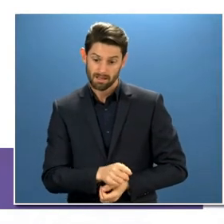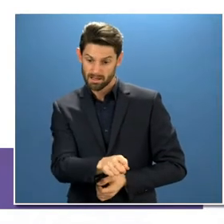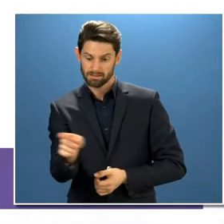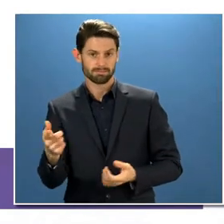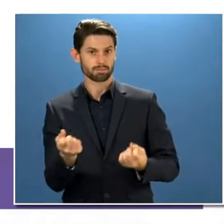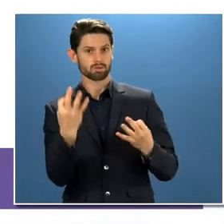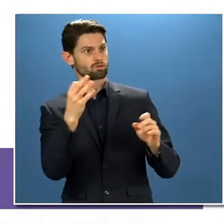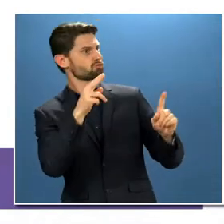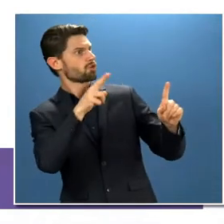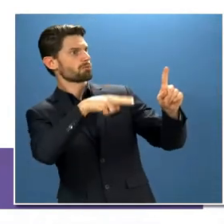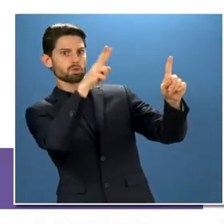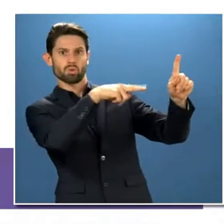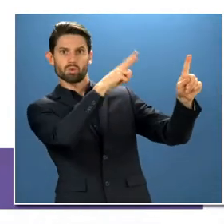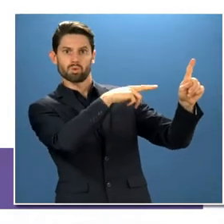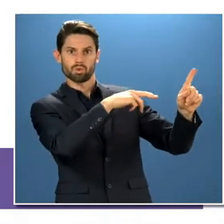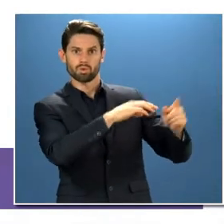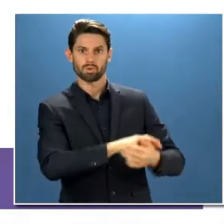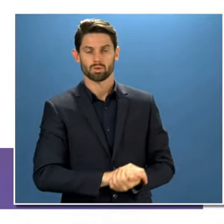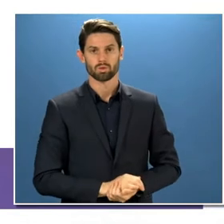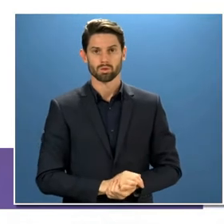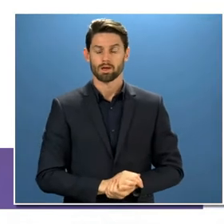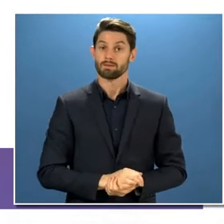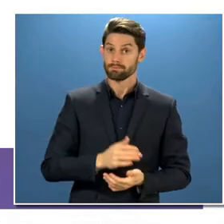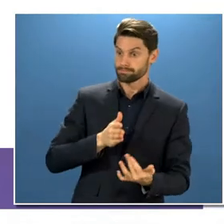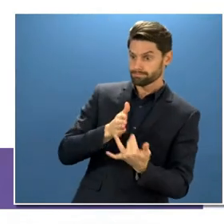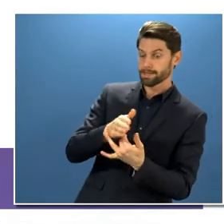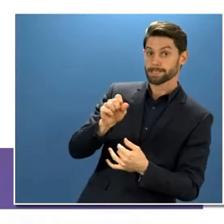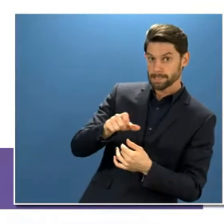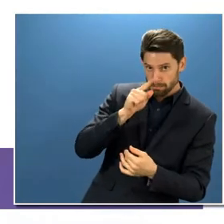This is something you've been looking at this year -- It is. and can you tell the Royal Commission a little bit about what